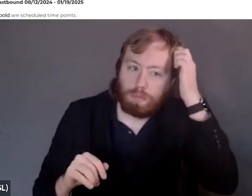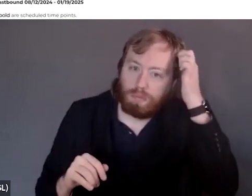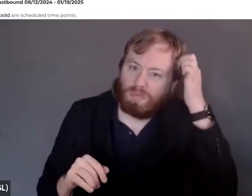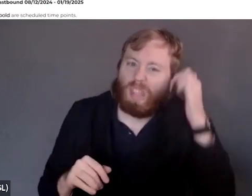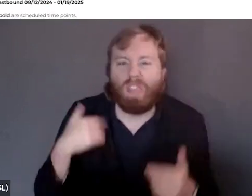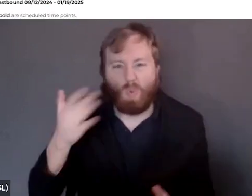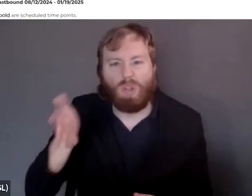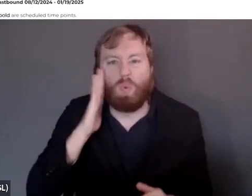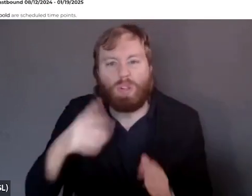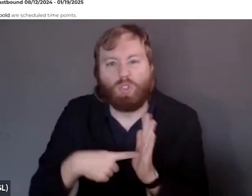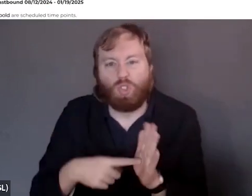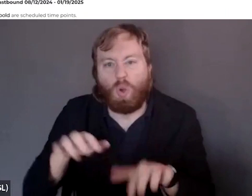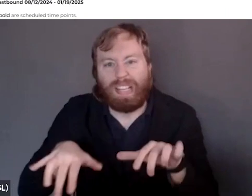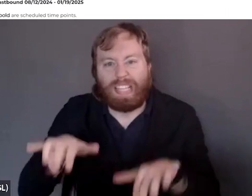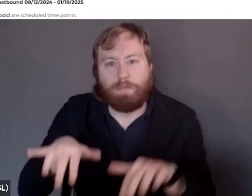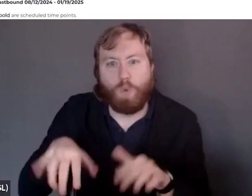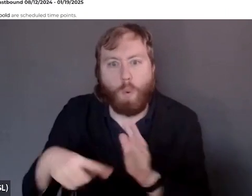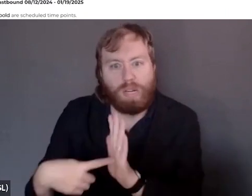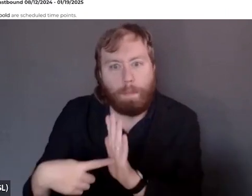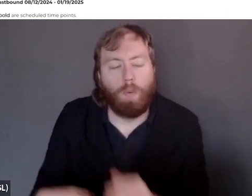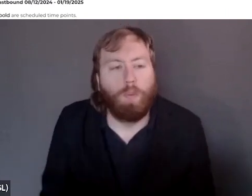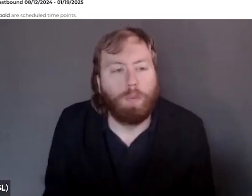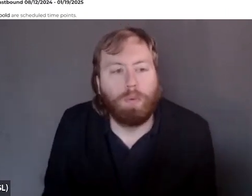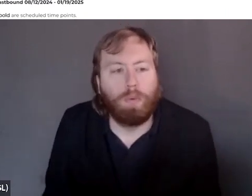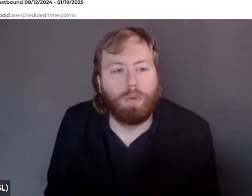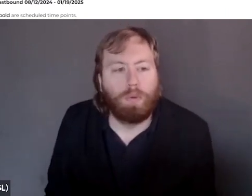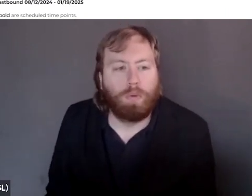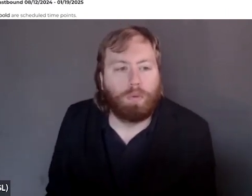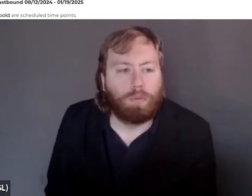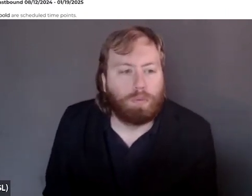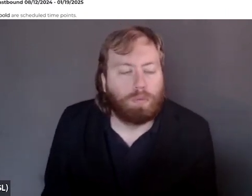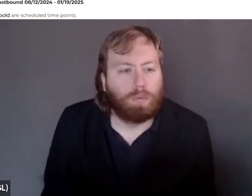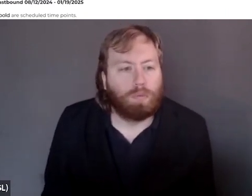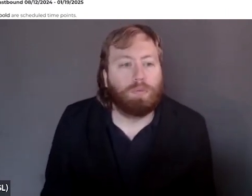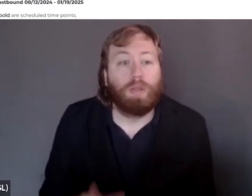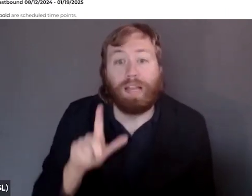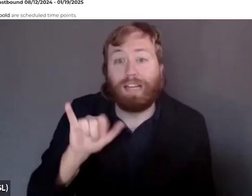typical link, where we have it inline within content. We can tell it's a link because it's underlined,